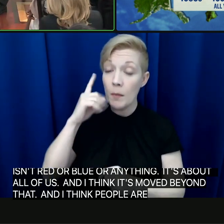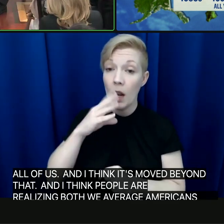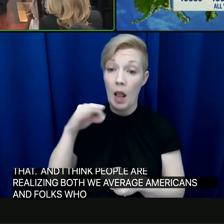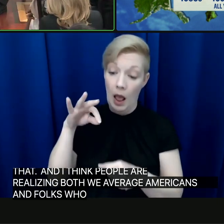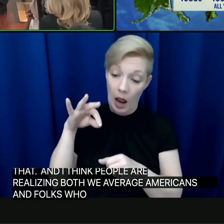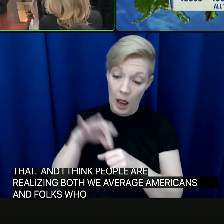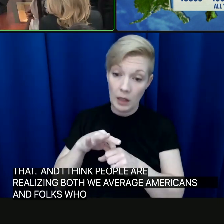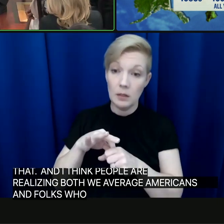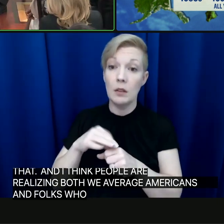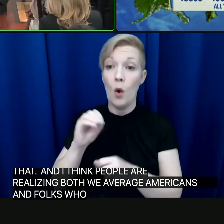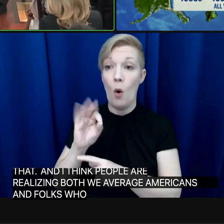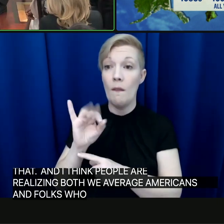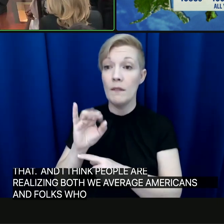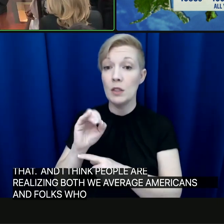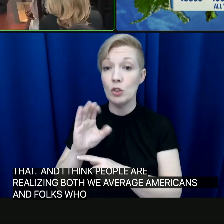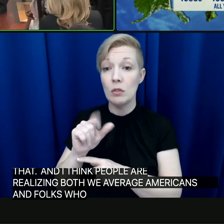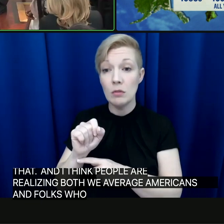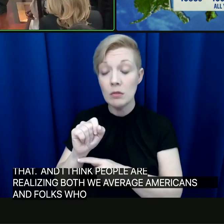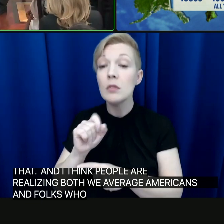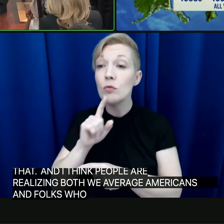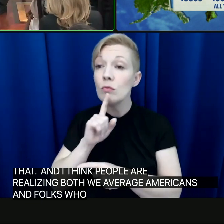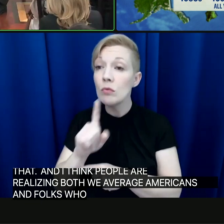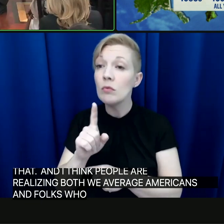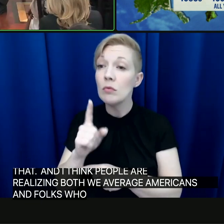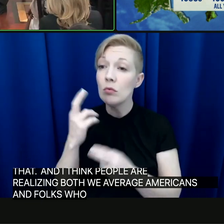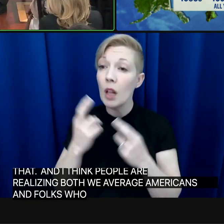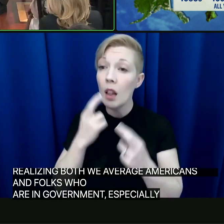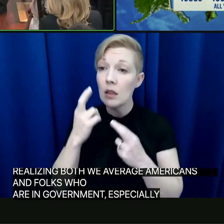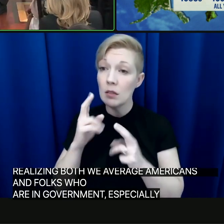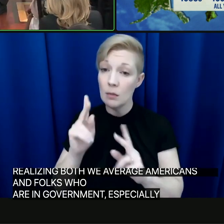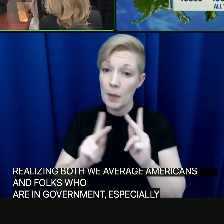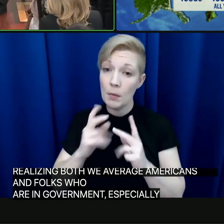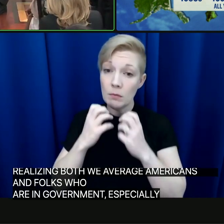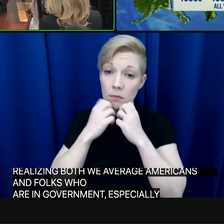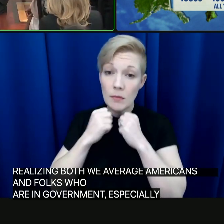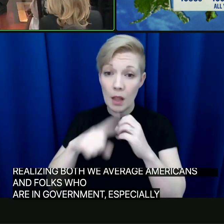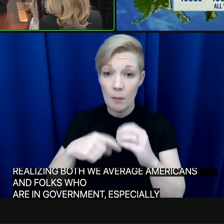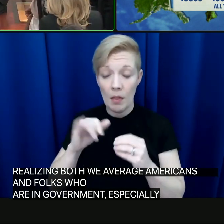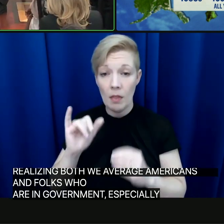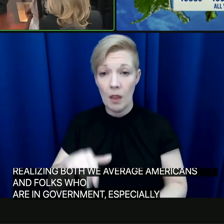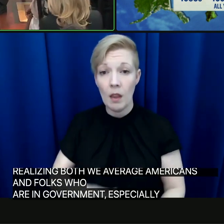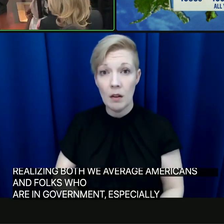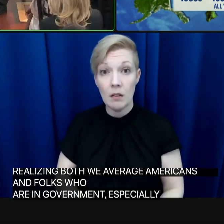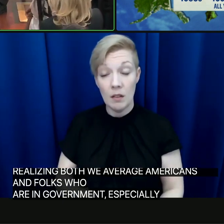I think are starting to realize that people care about this and they know this. This affects their homes.